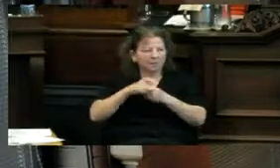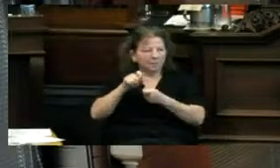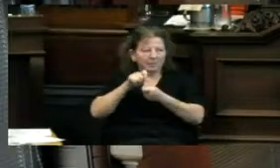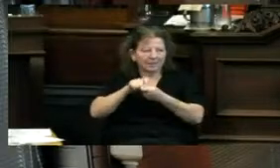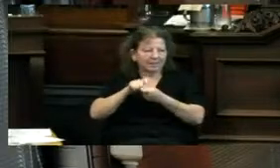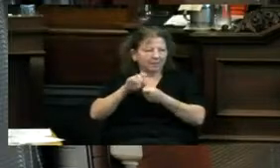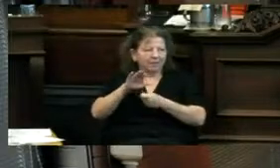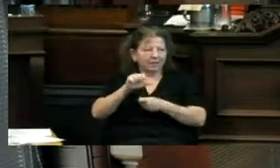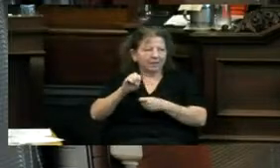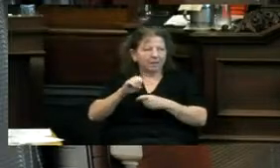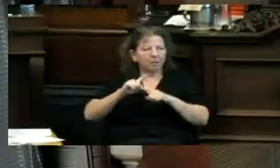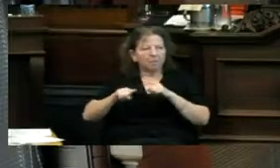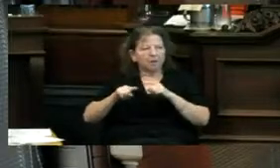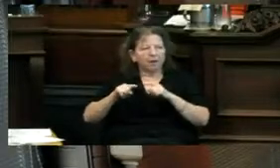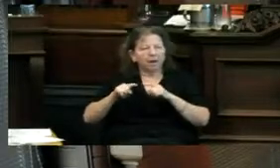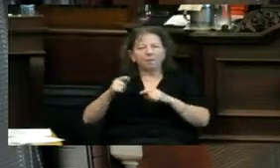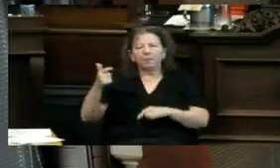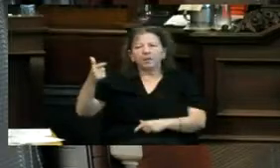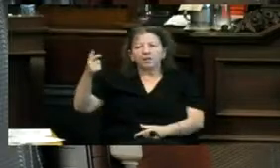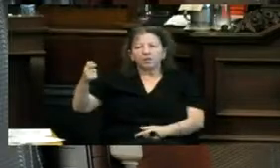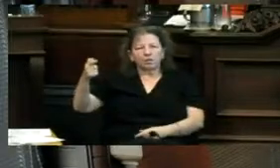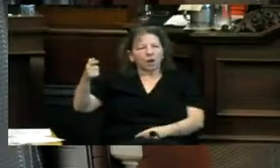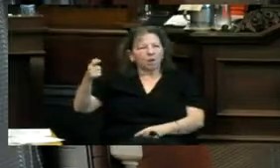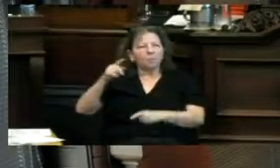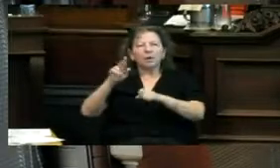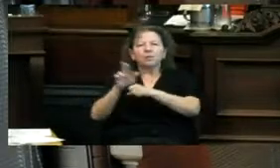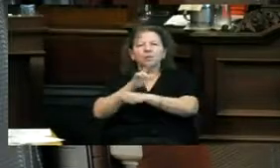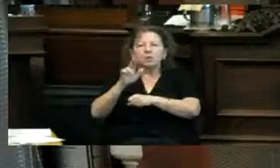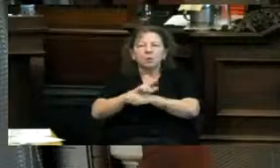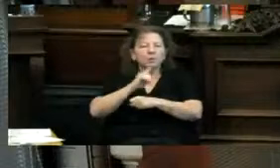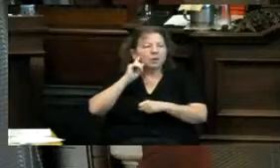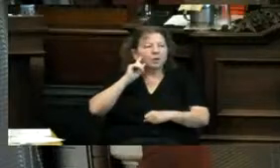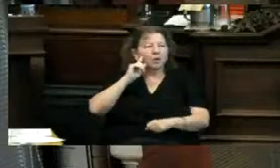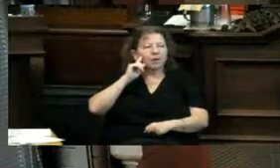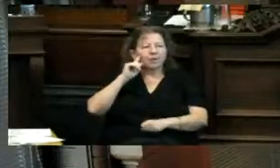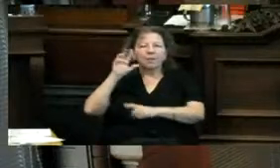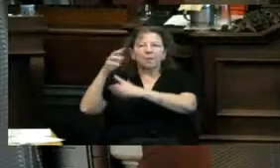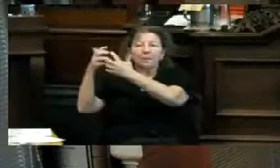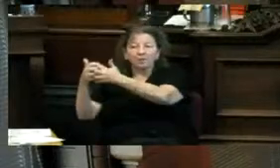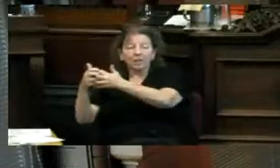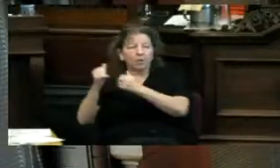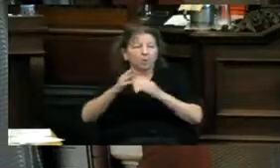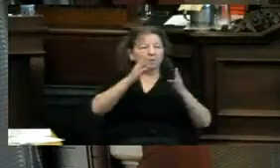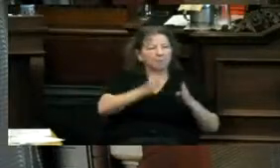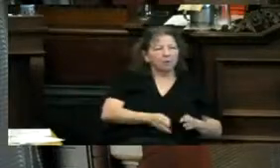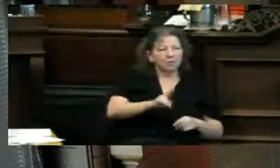Yeah. And I'm wondering and again, I don't I don't want to speak to this particular case, but I'm wondering if spot